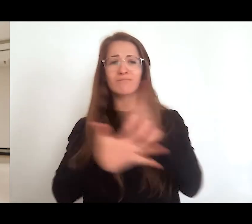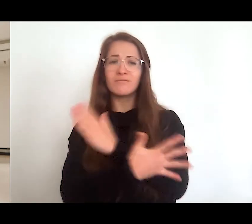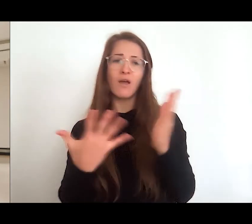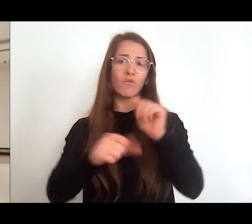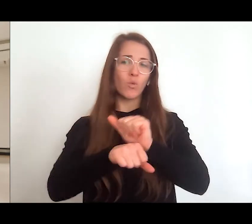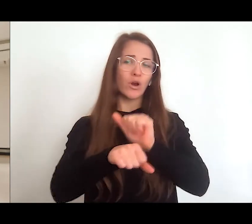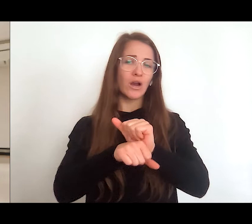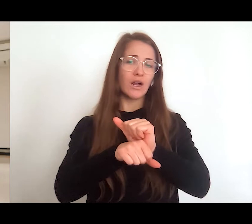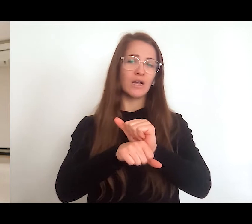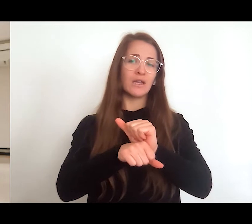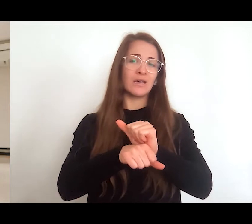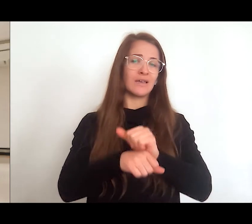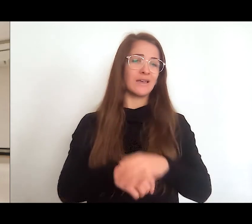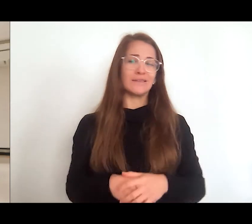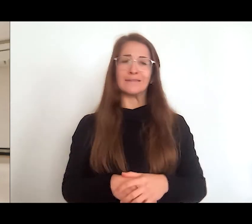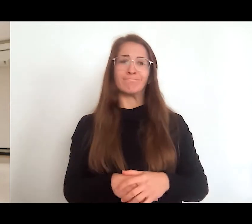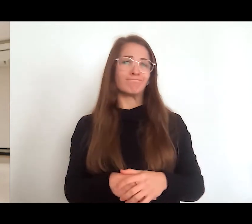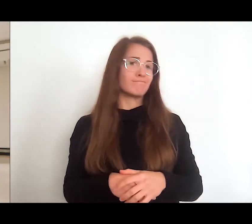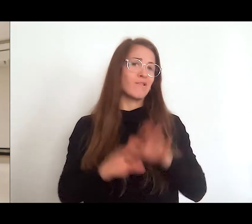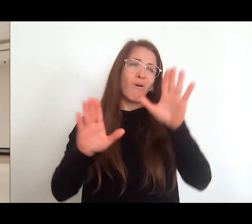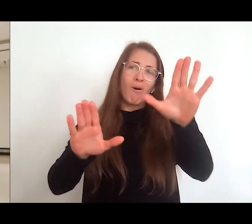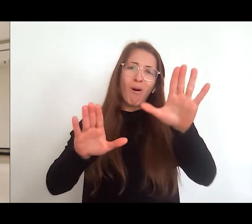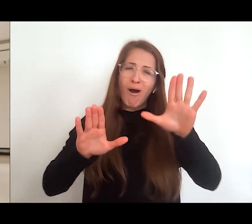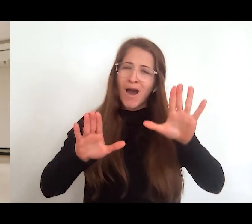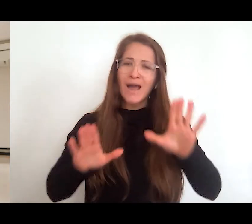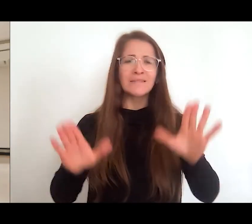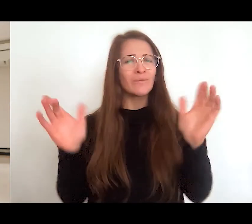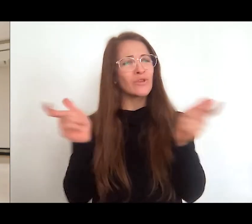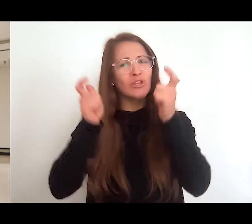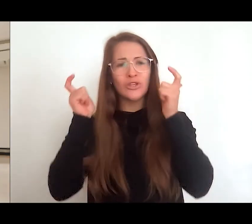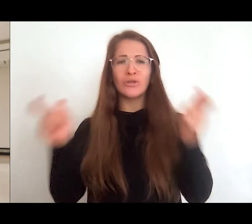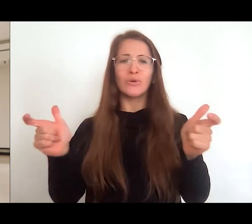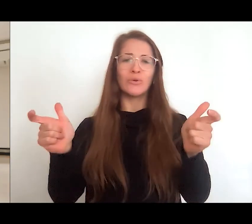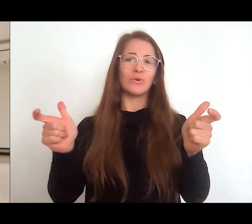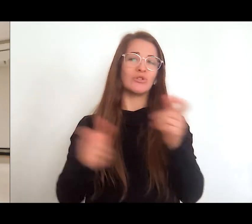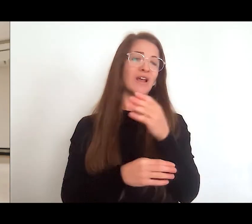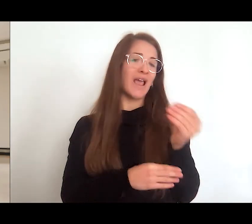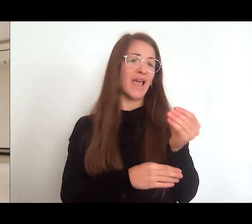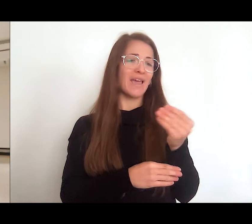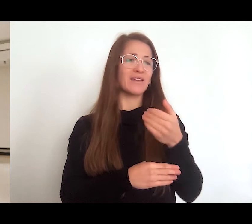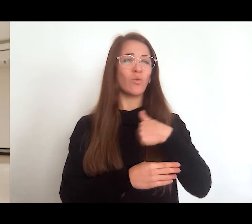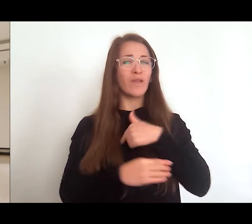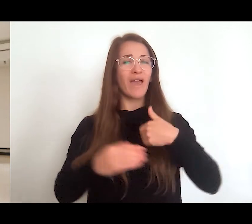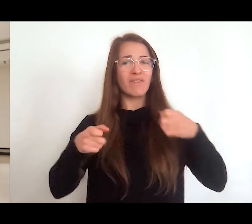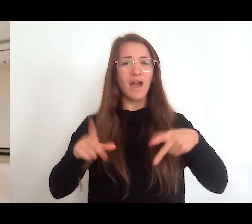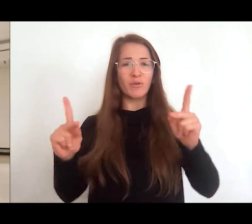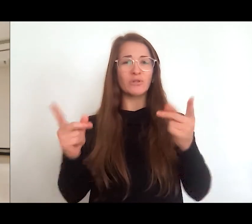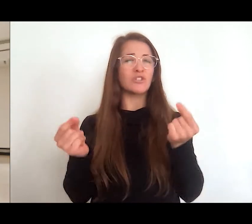SO THE WORK THAT WE DO SEEMS ENDLESS AND IT SEEMS LIKE WE